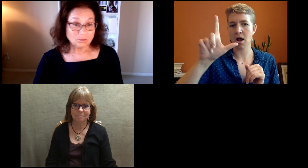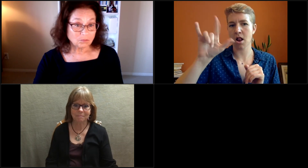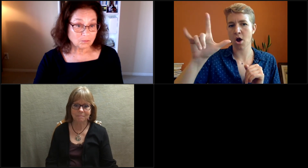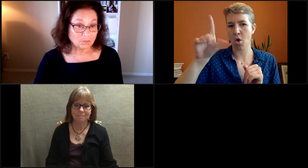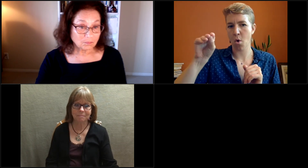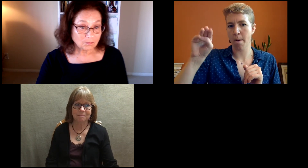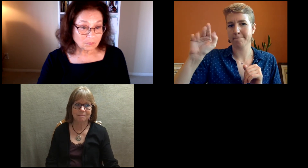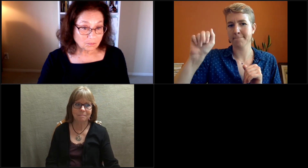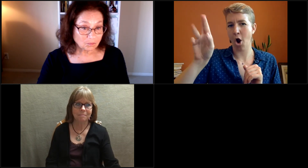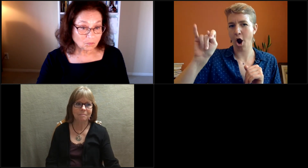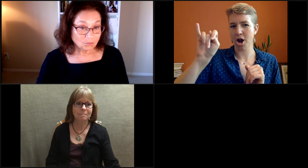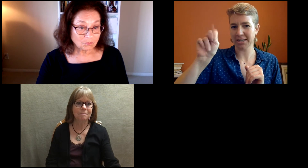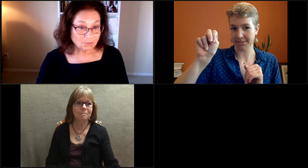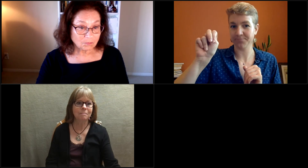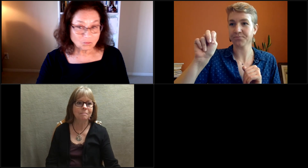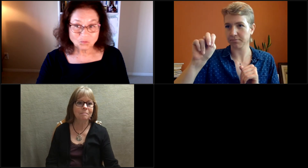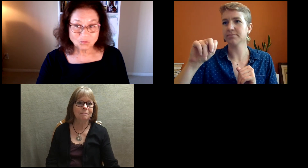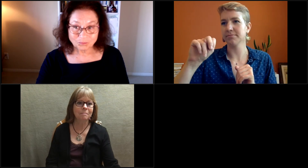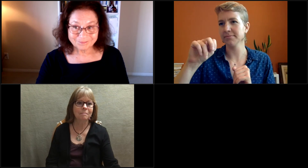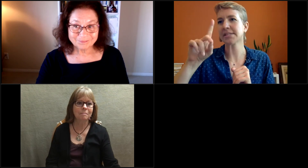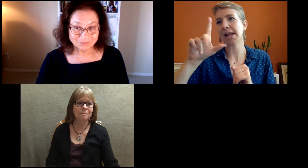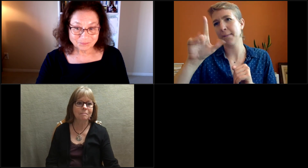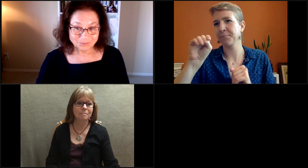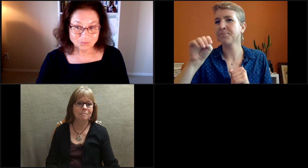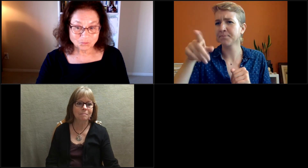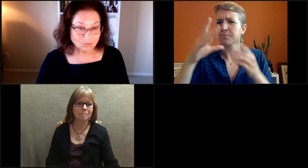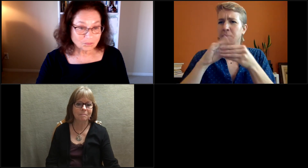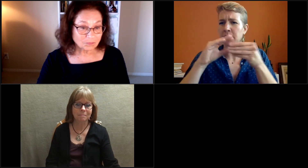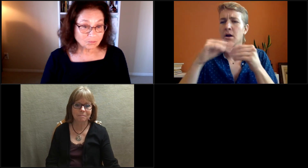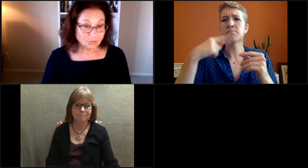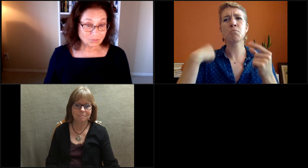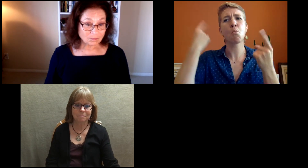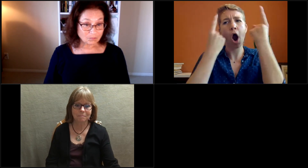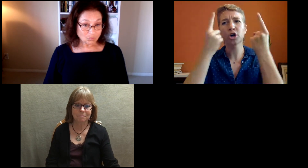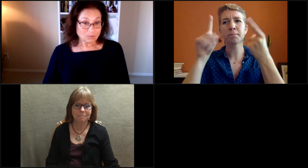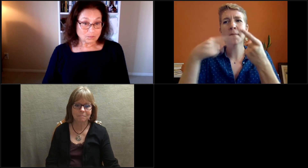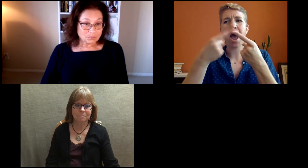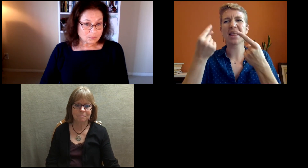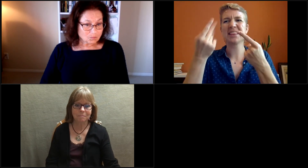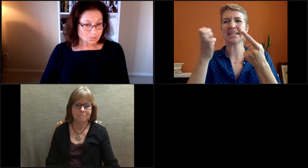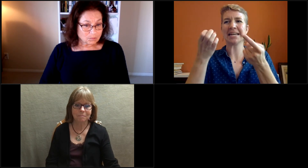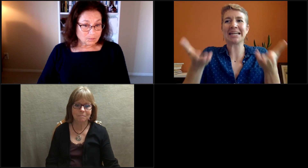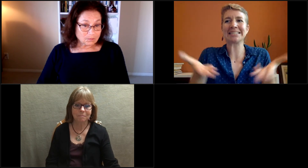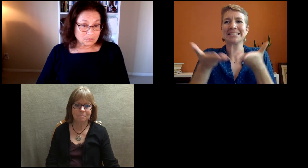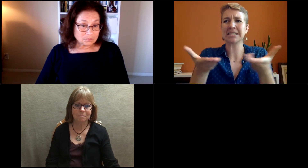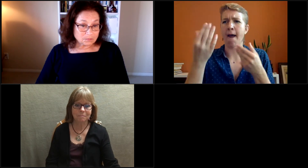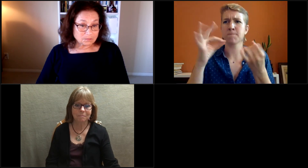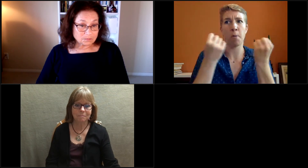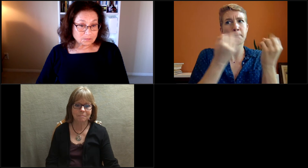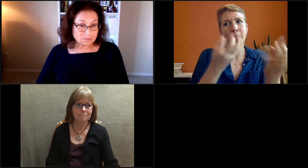[Tory Sampson] Okay, so we’re going look at Diane Lillo-Martin. Her question: